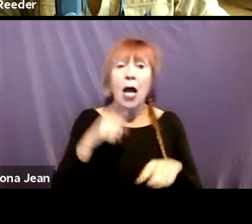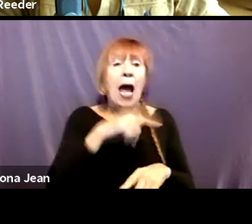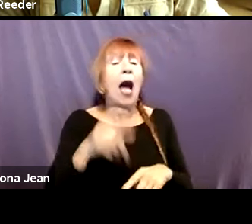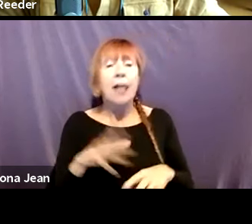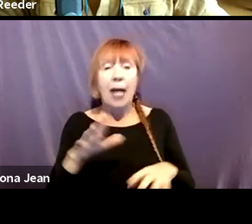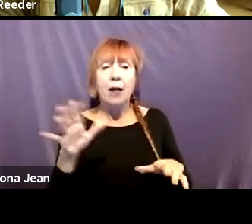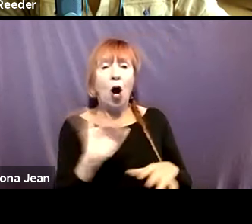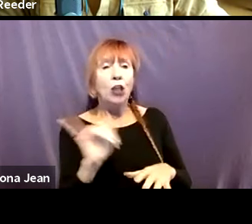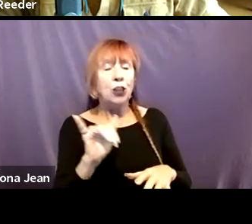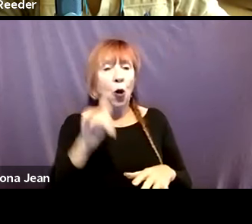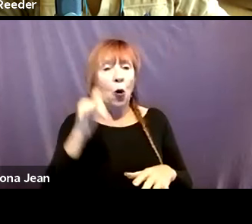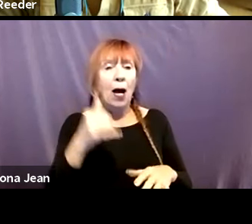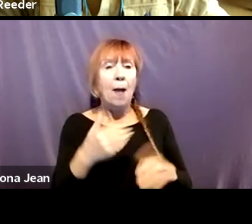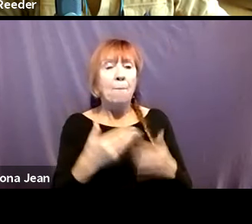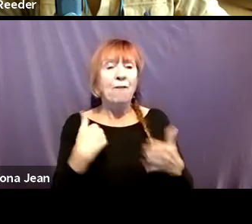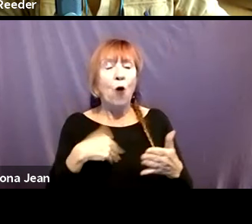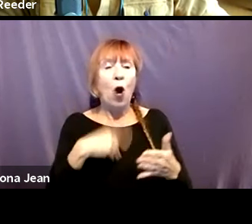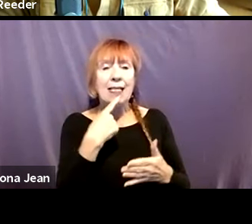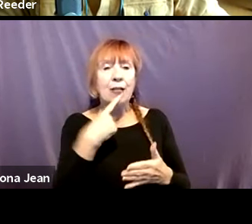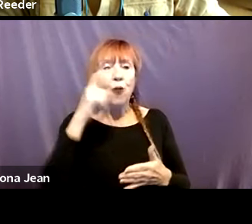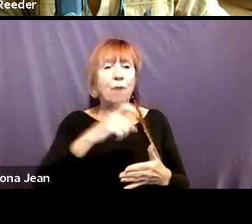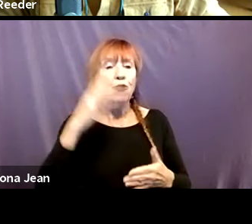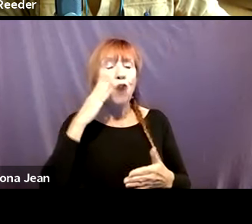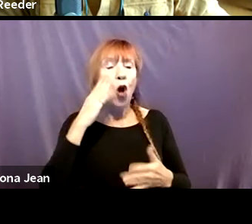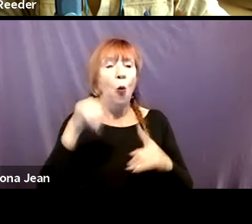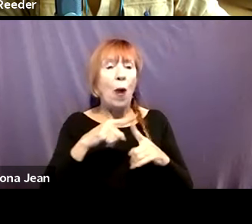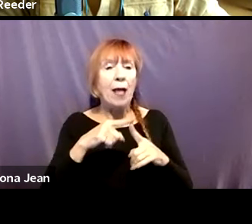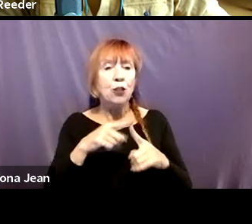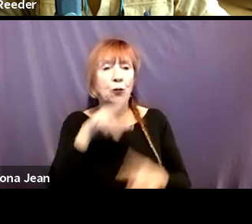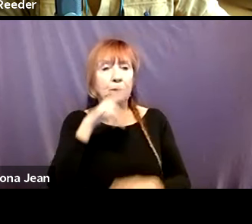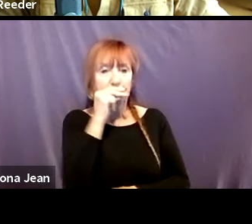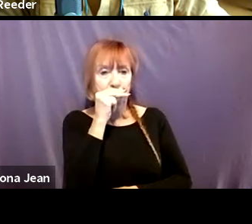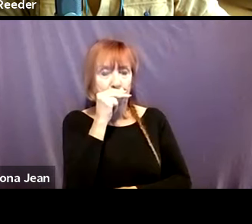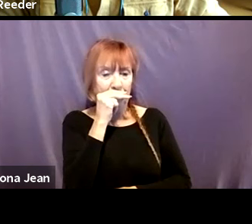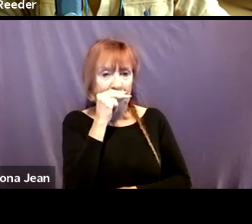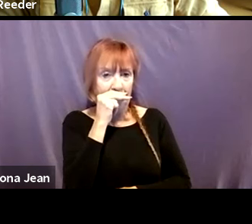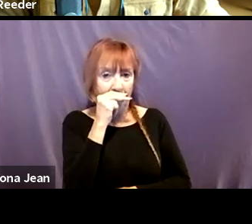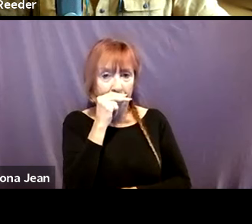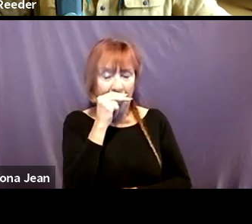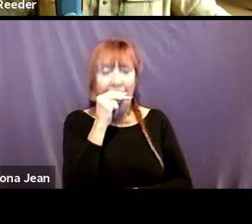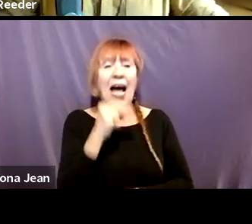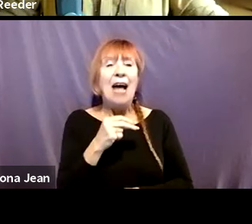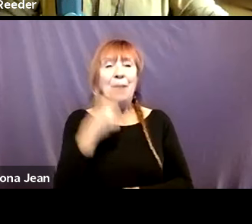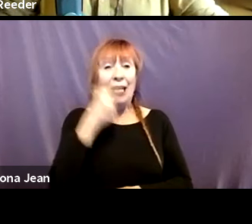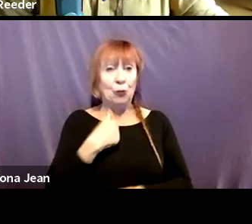where you get so nervous, and you start to ramble, like I am doing now, and all of a sudden,